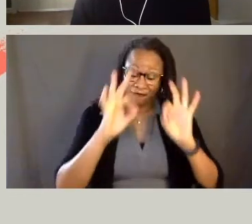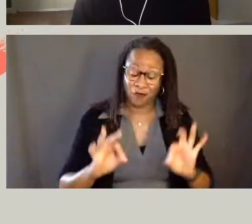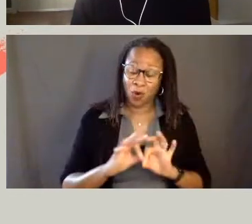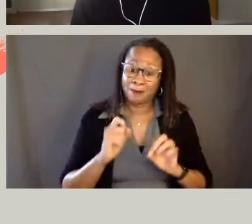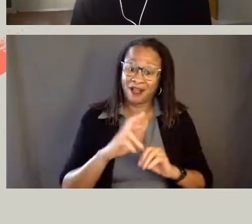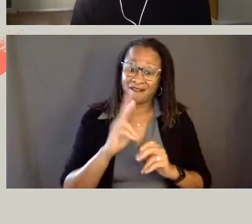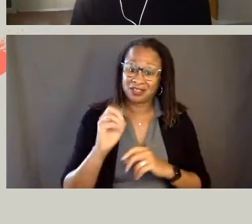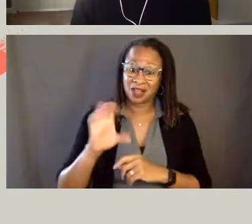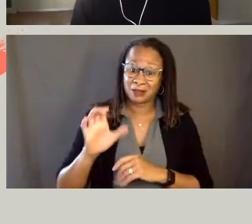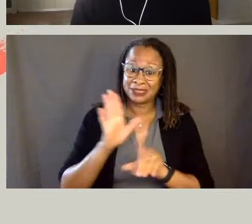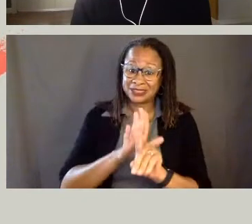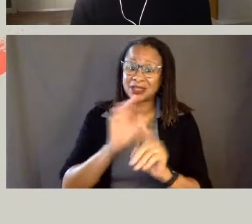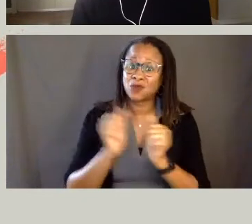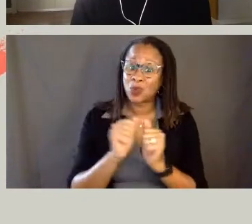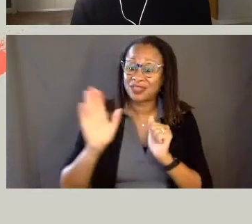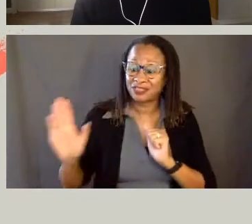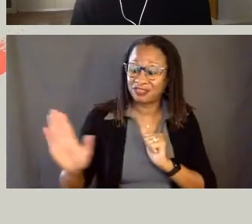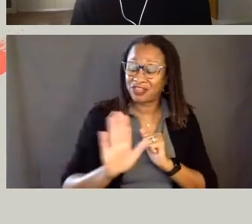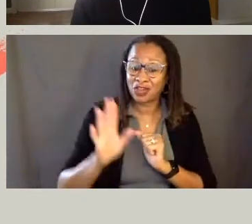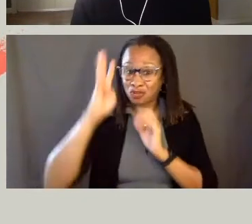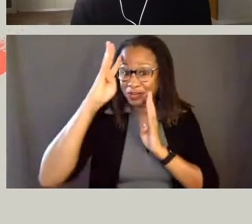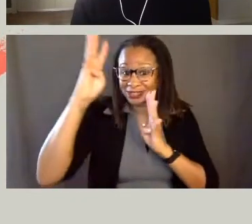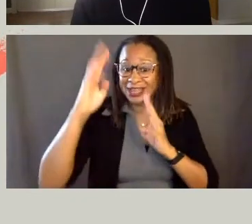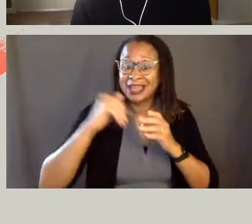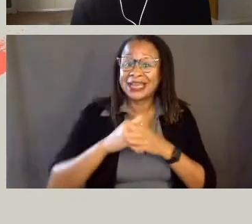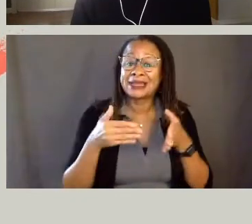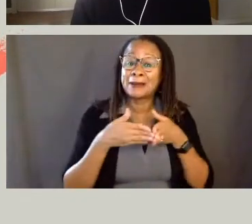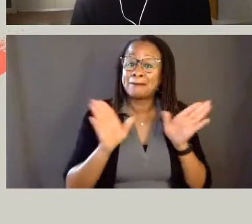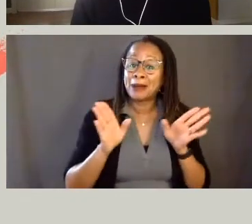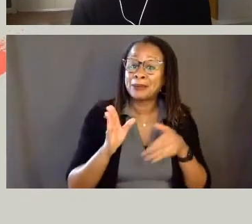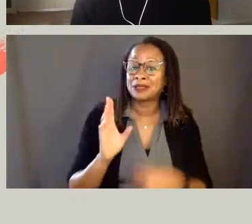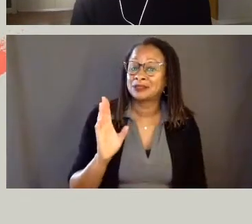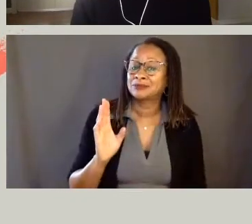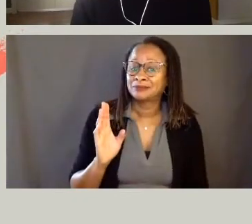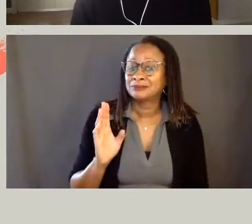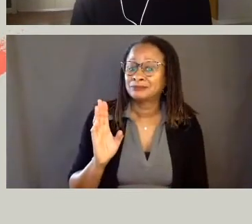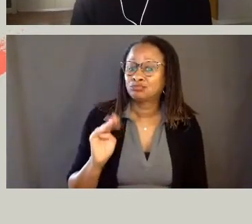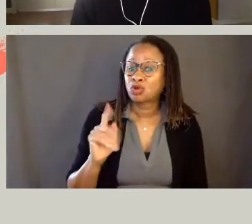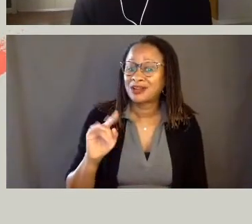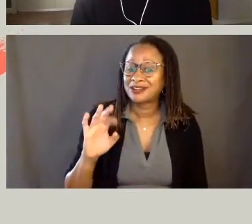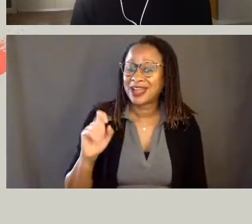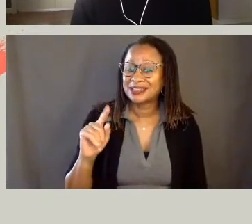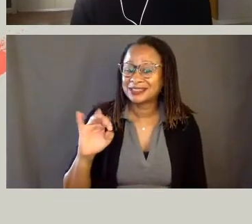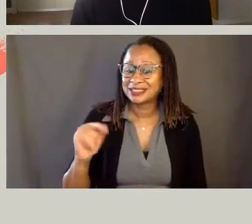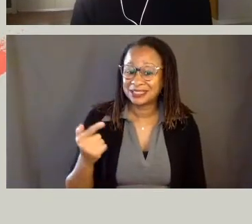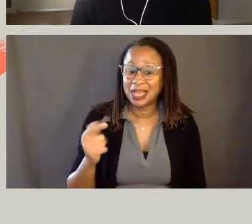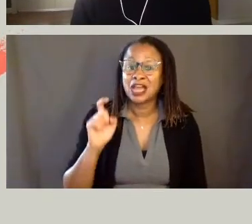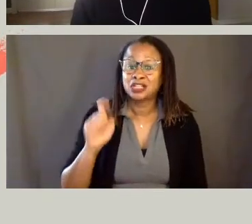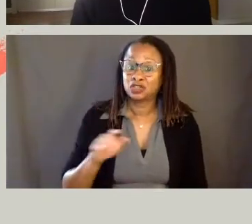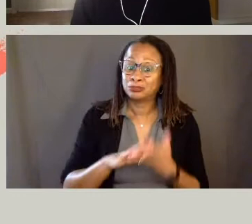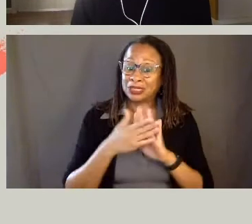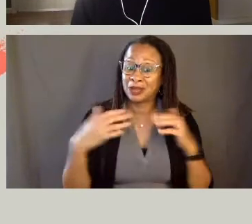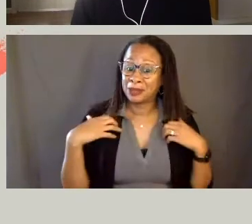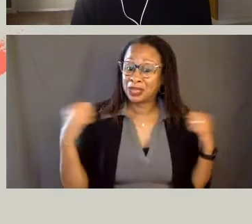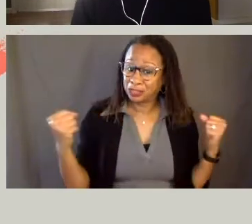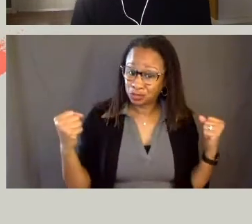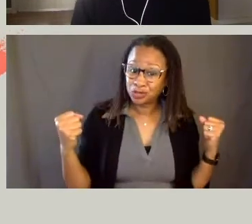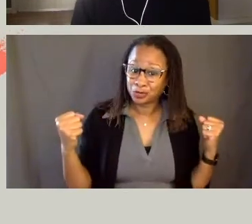with their creativity within public broadcasting and that those should be heroes for, with that public broadcasting celebrates.